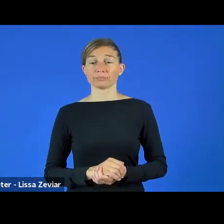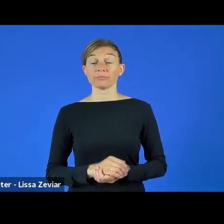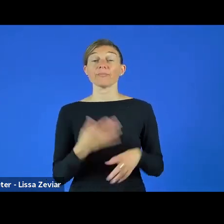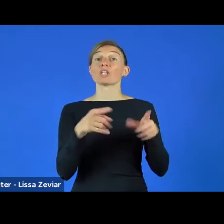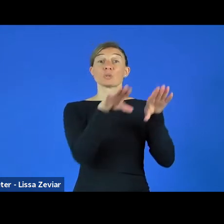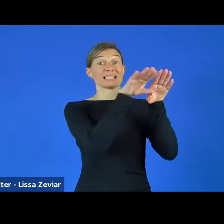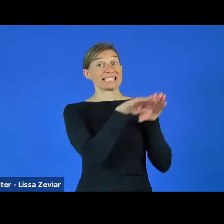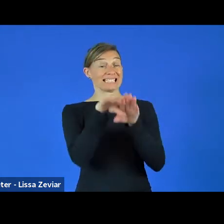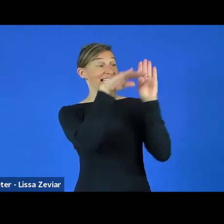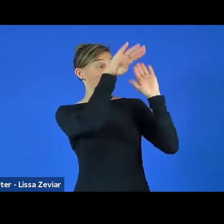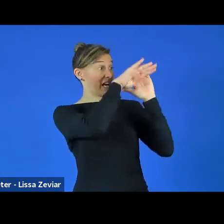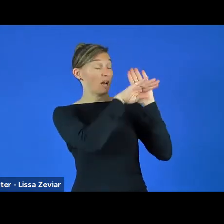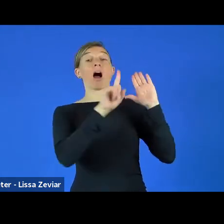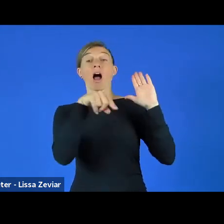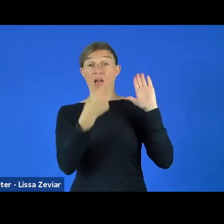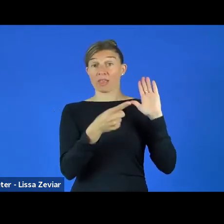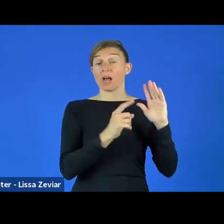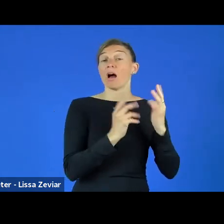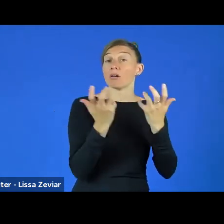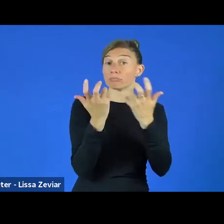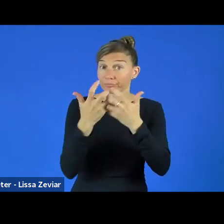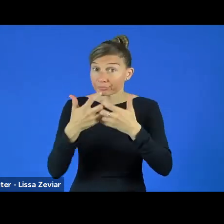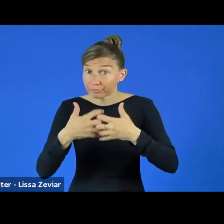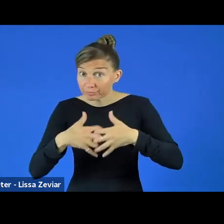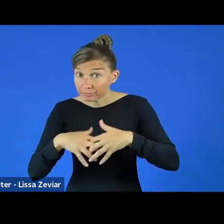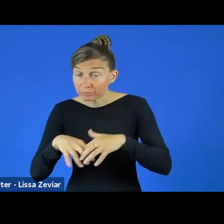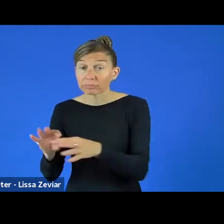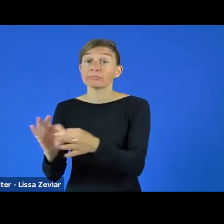they are linked to legislation but they are voluntary.